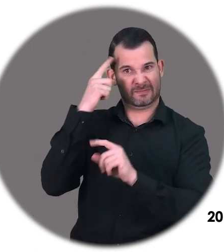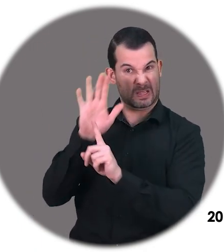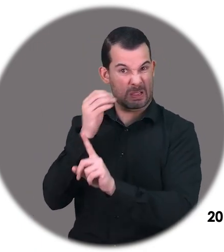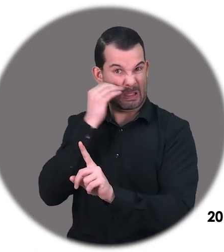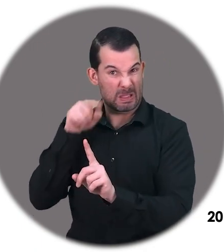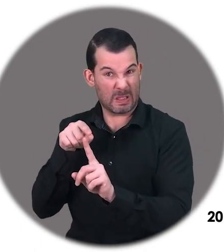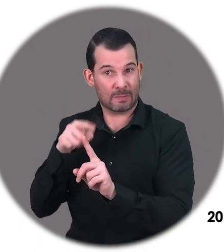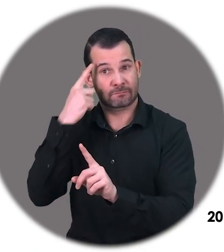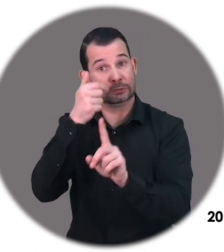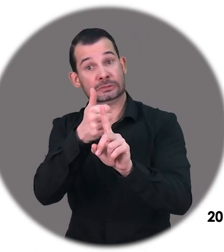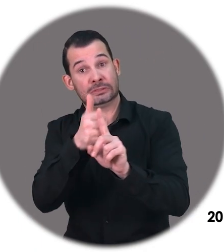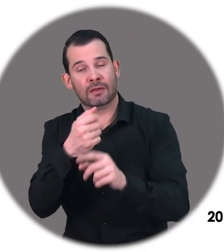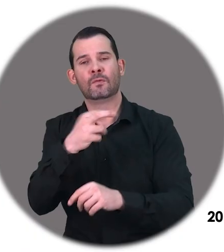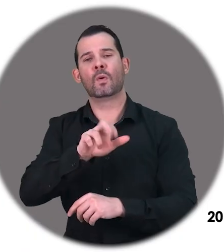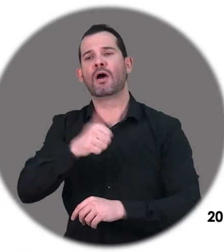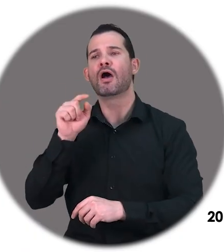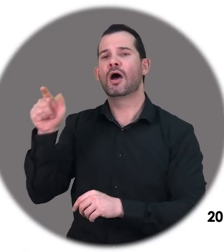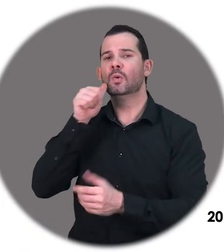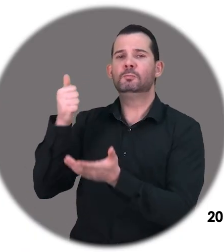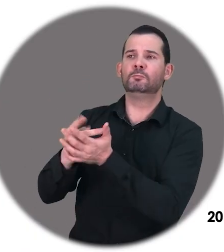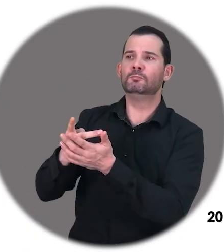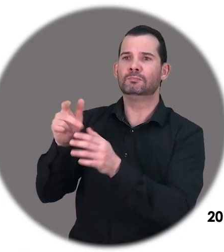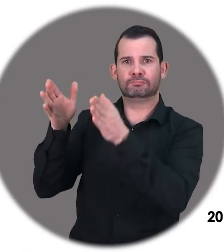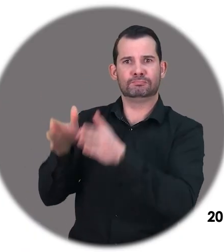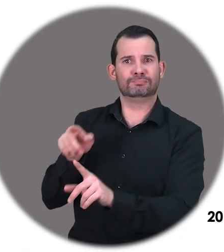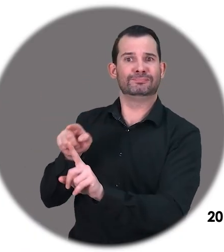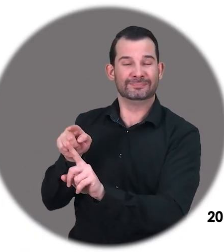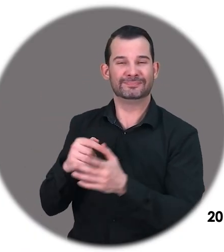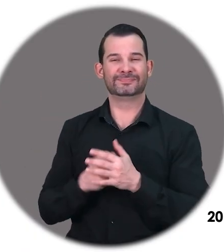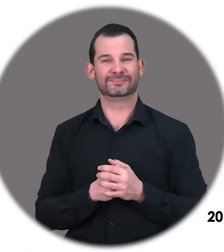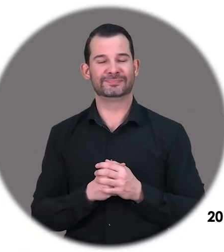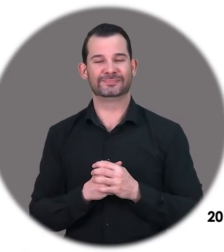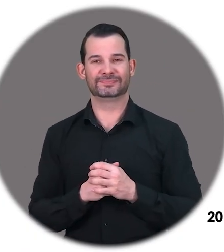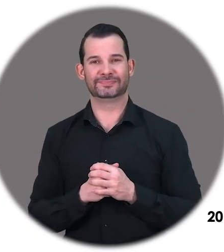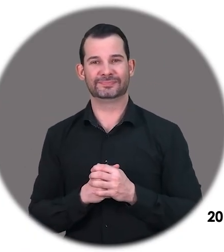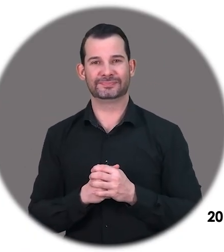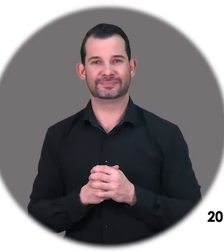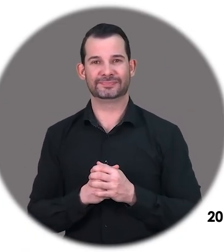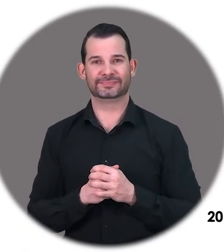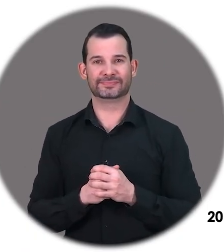or accessibility of the home for yourself or for another eligible individual.